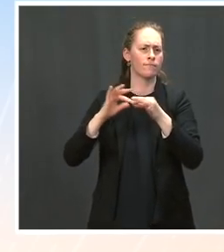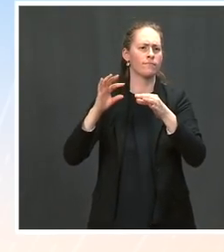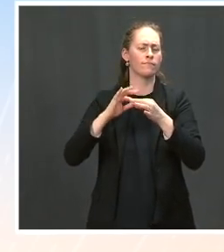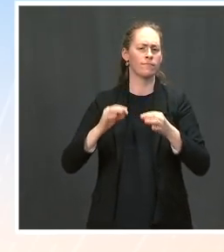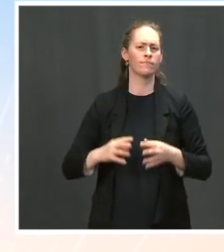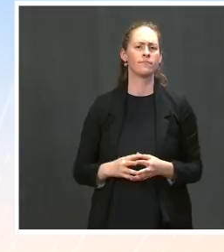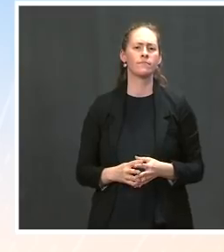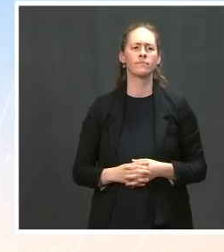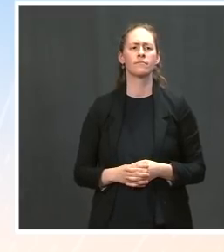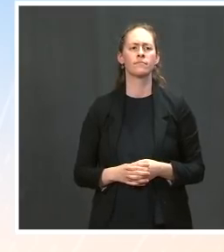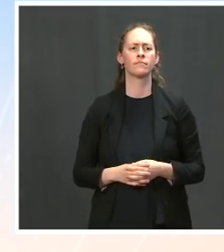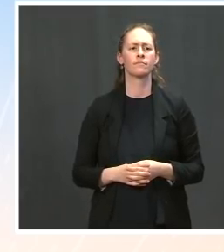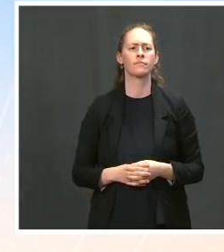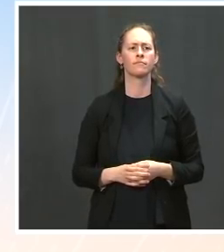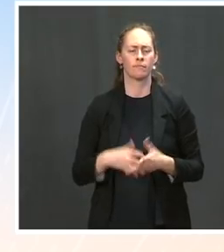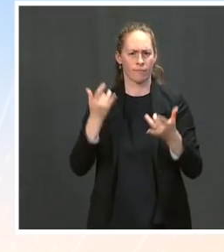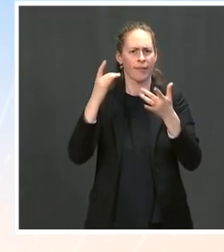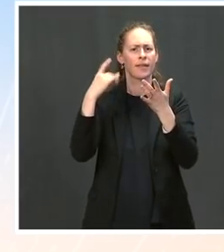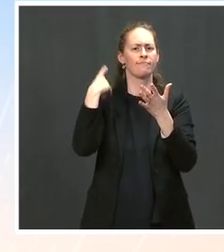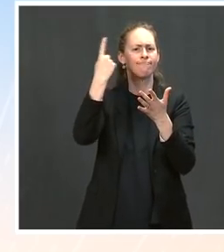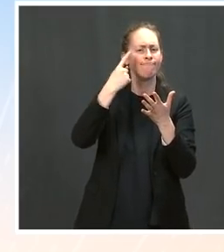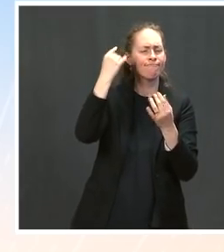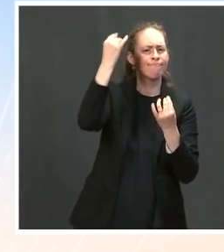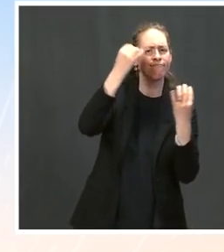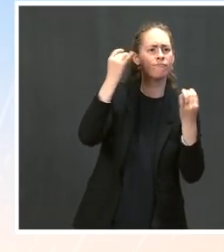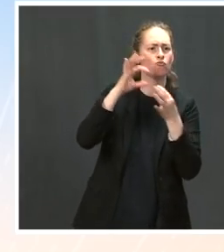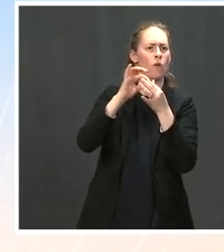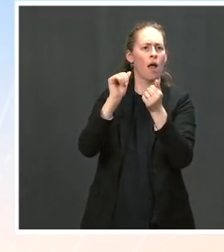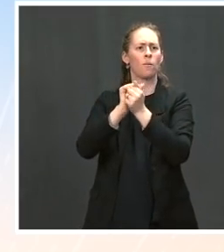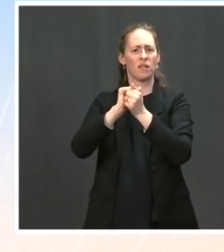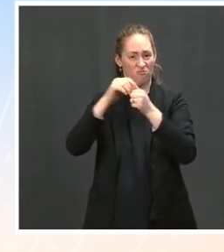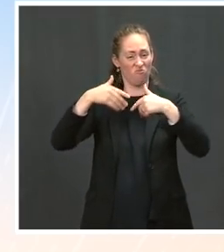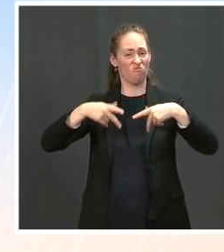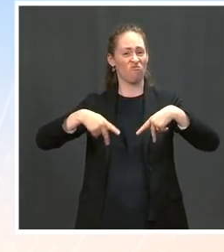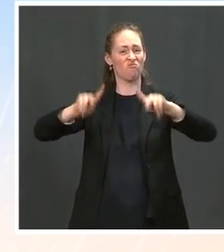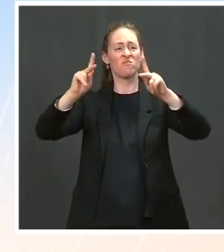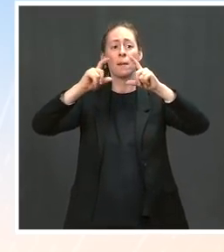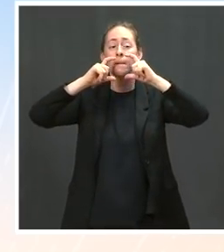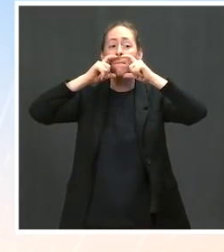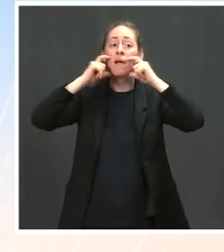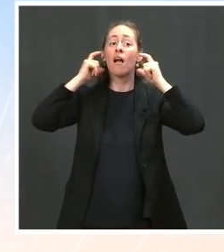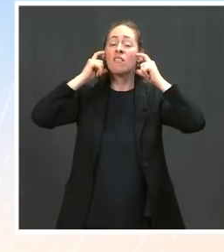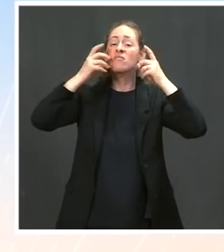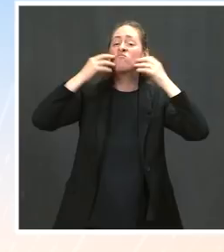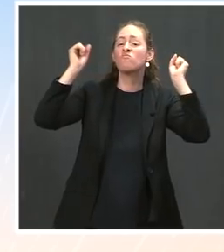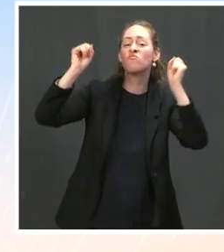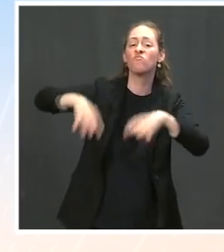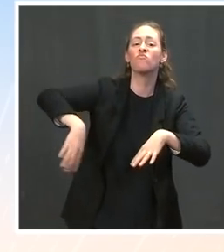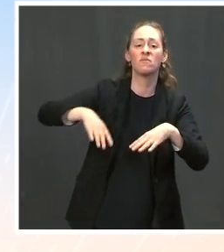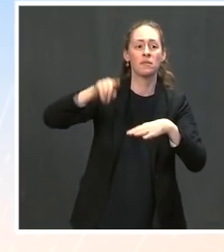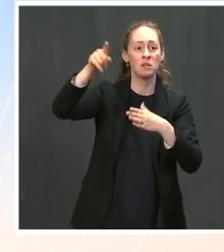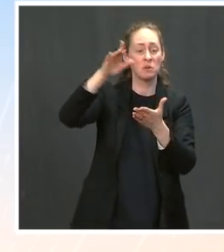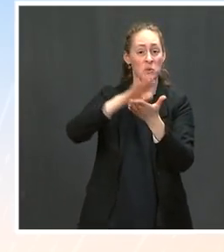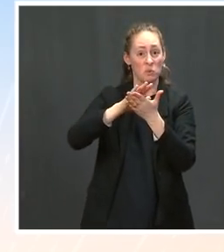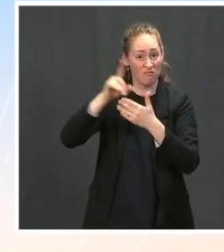Does the President support it? Does he want to see other states do that, or maybe does he not like the idea that that happened? Ms. Psaki: Well, we certainly recommend any state